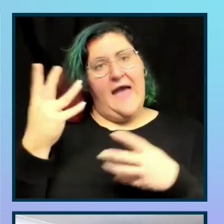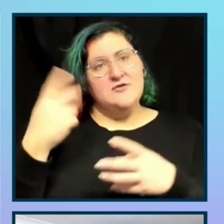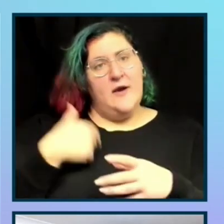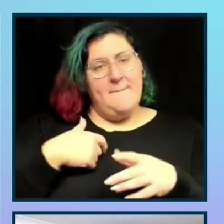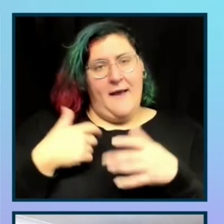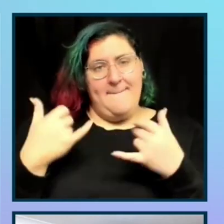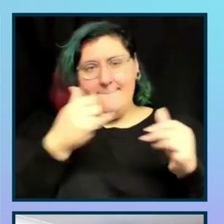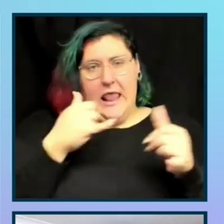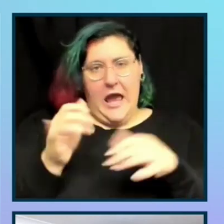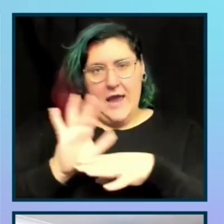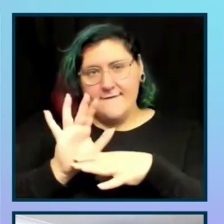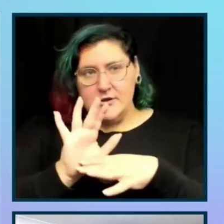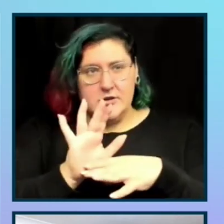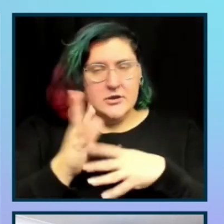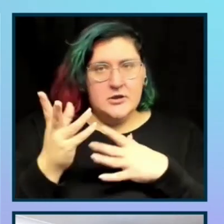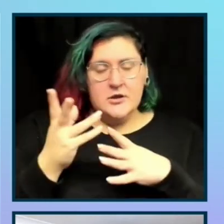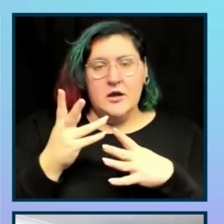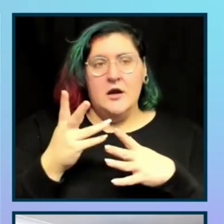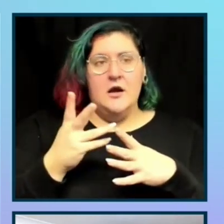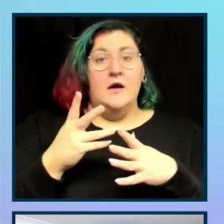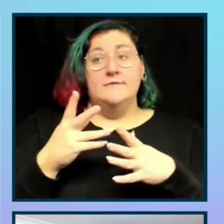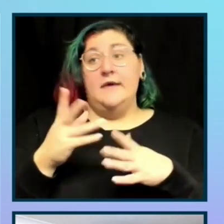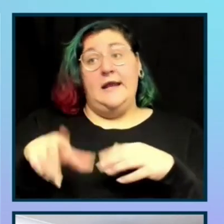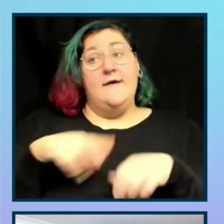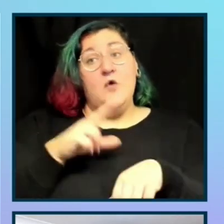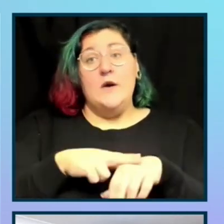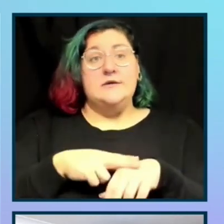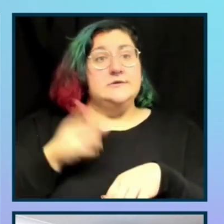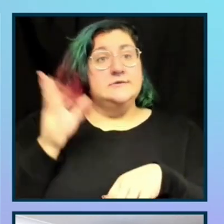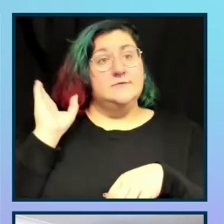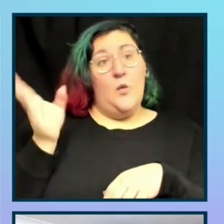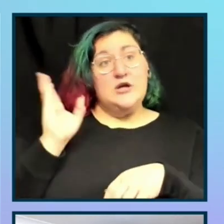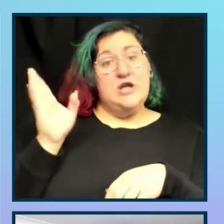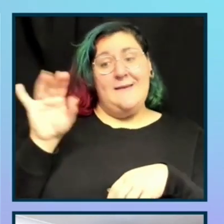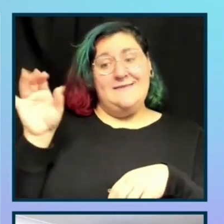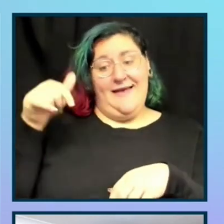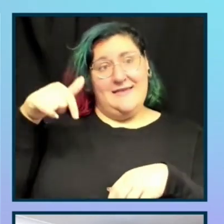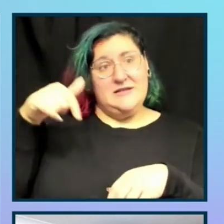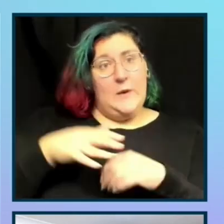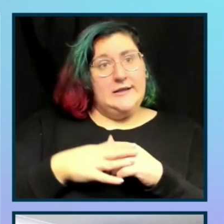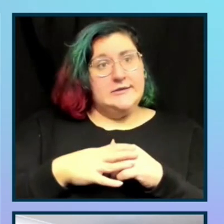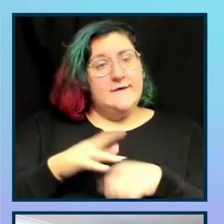and through events like this, of course, but I hope this has been insightful and enjoyable.